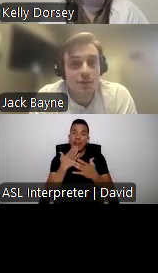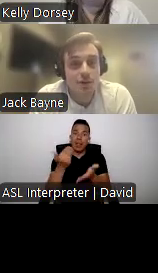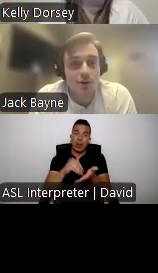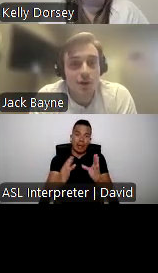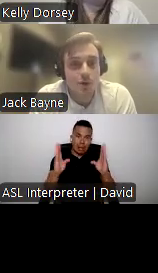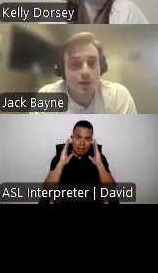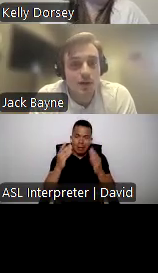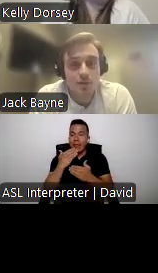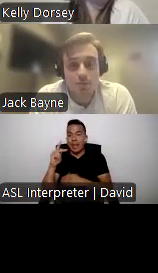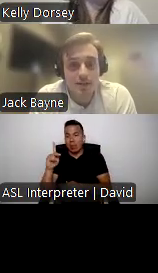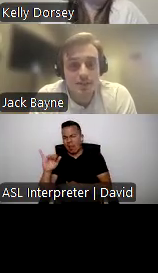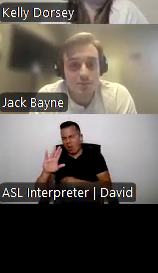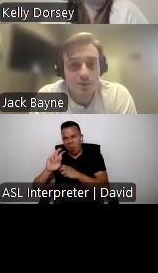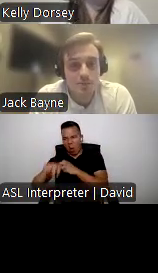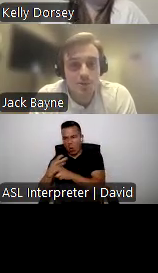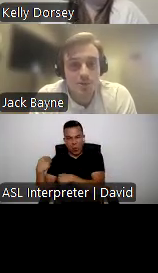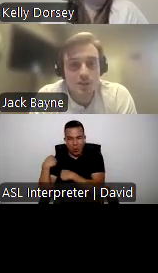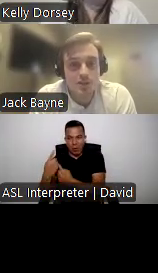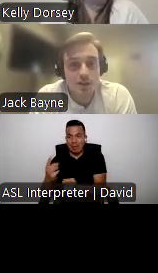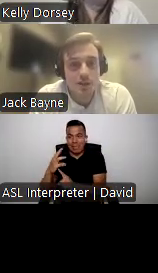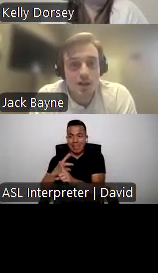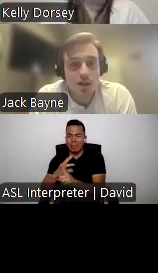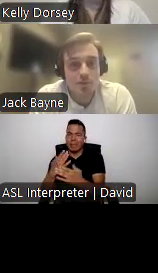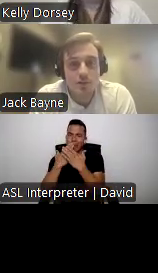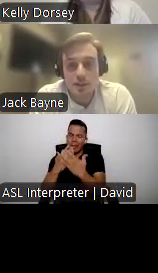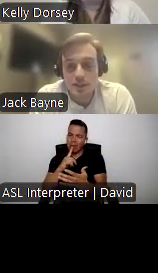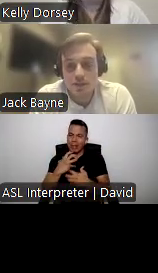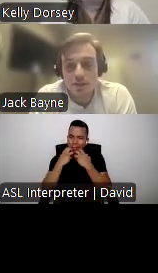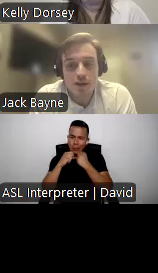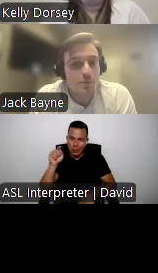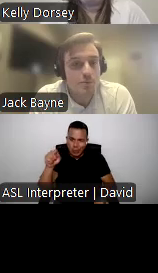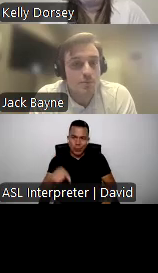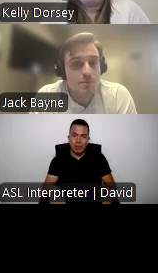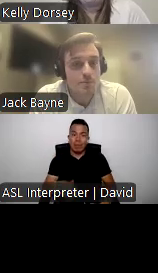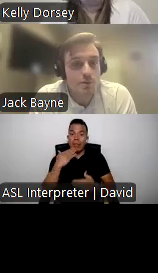for all your hard work the past six months. Appreciate you. And thanks again for having me.